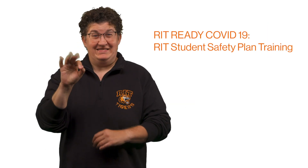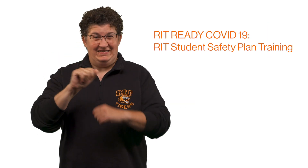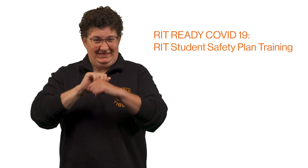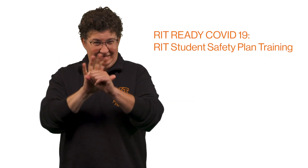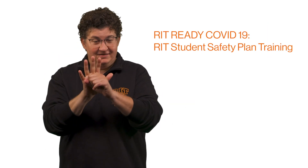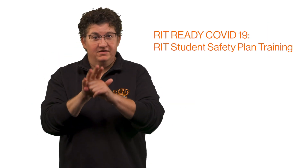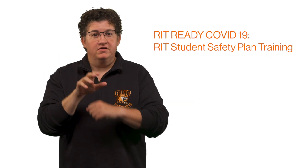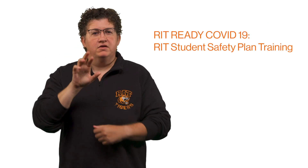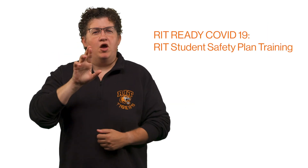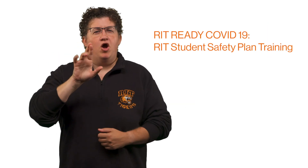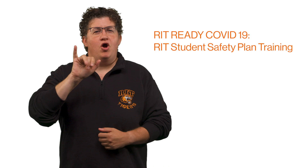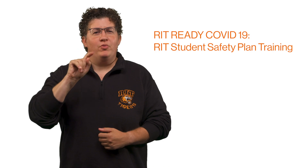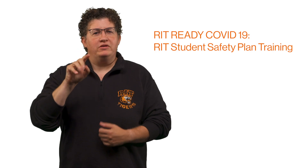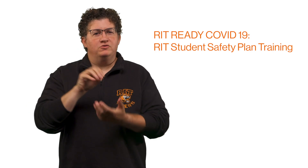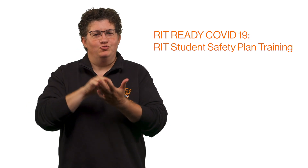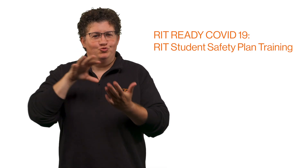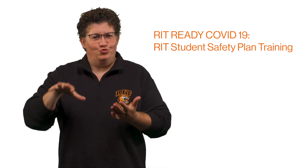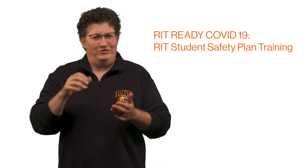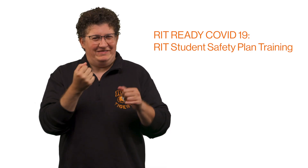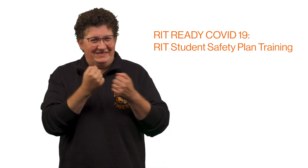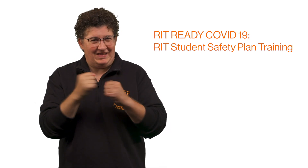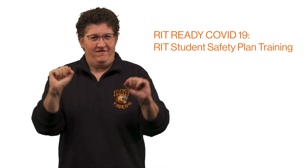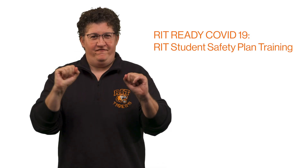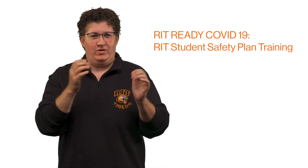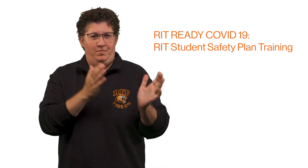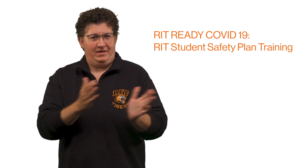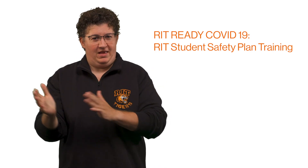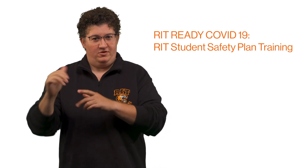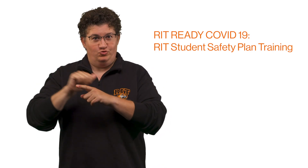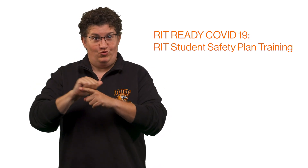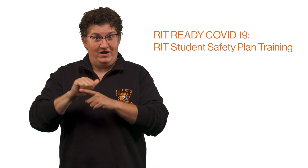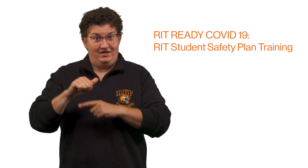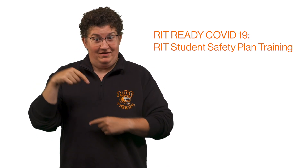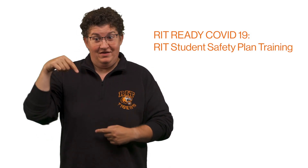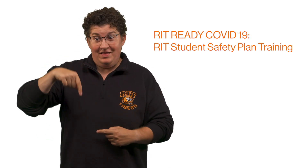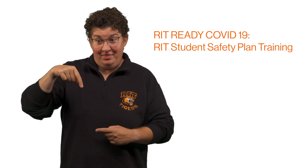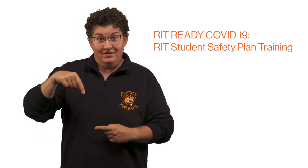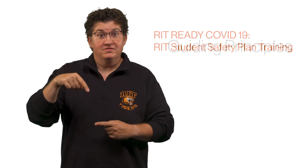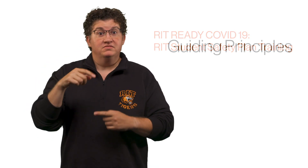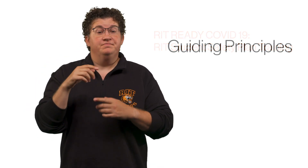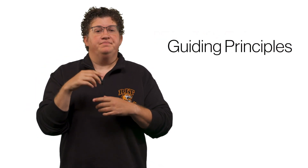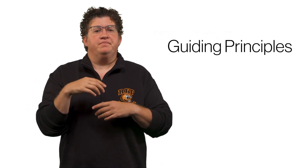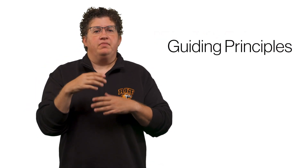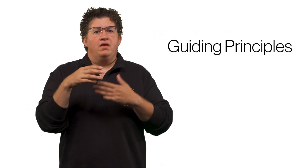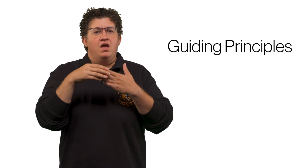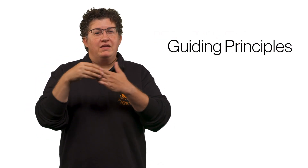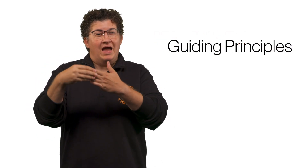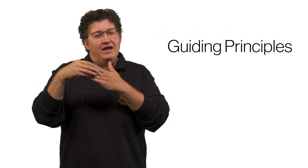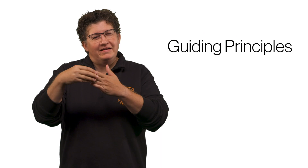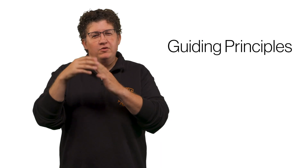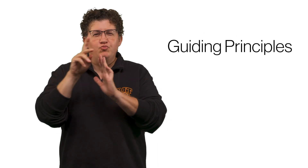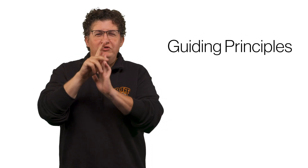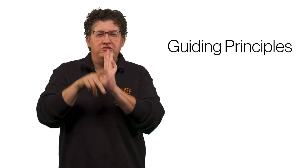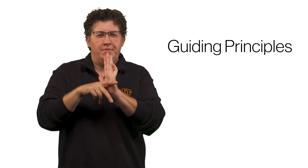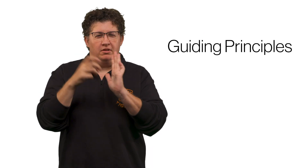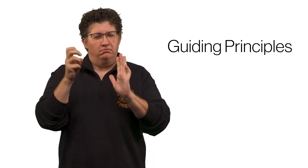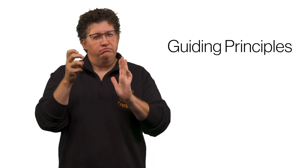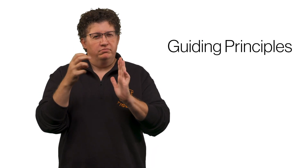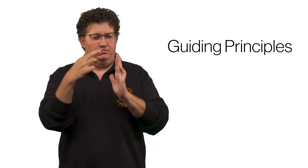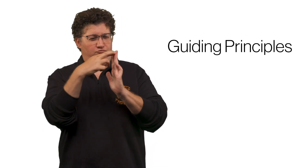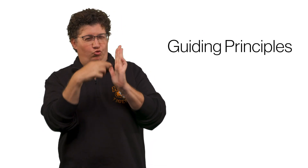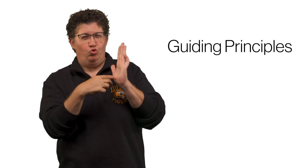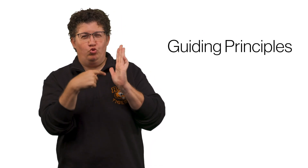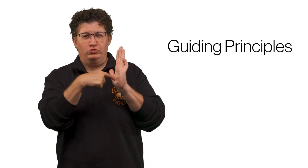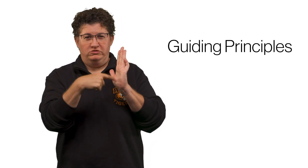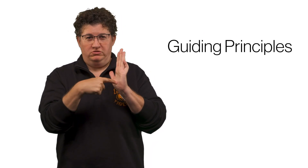Vicki Liggera: RIT READY COVID 19: RIT Student Safety Plan Training